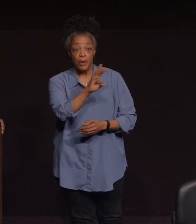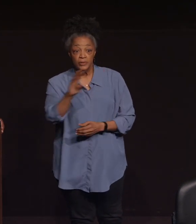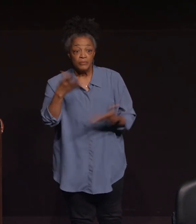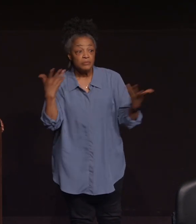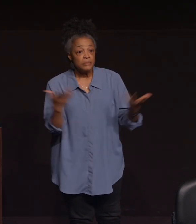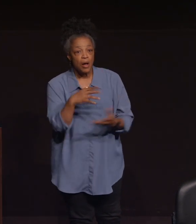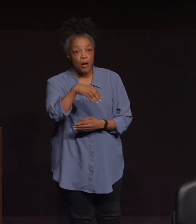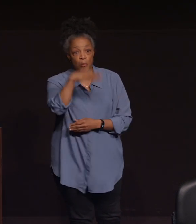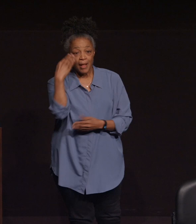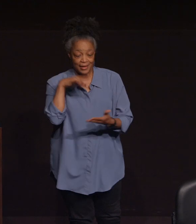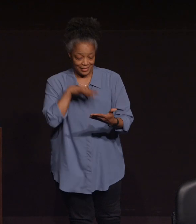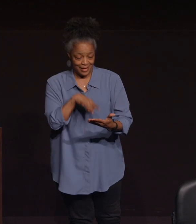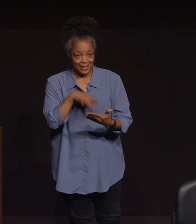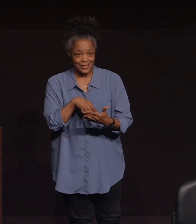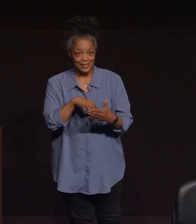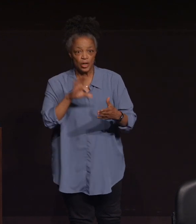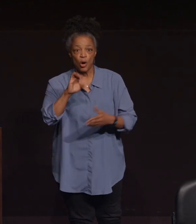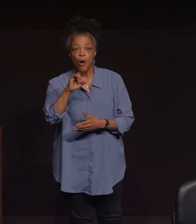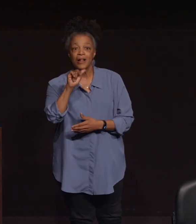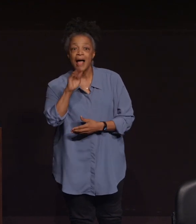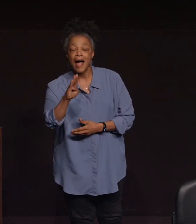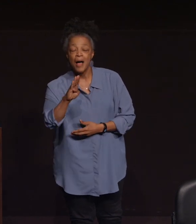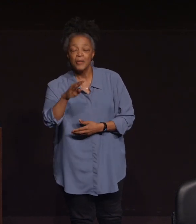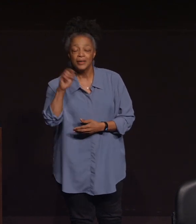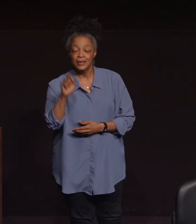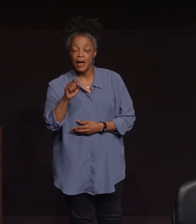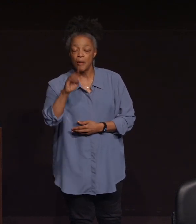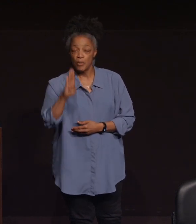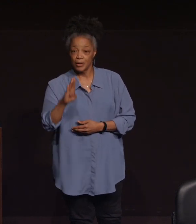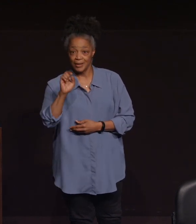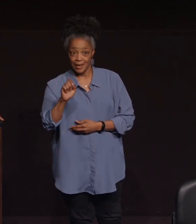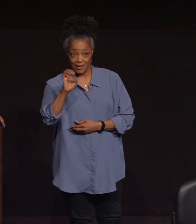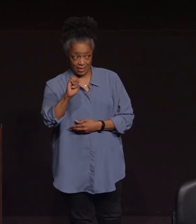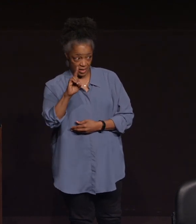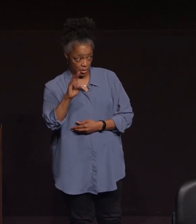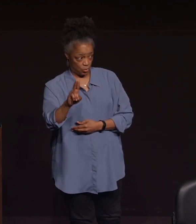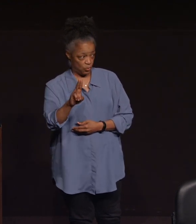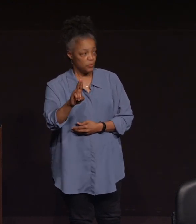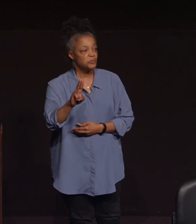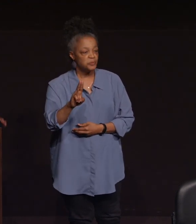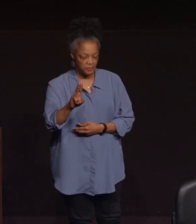blackstudiescollab.berkeley.edu.